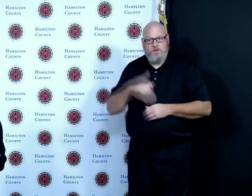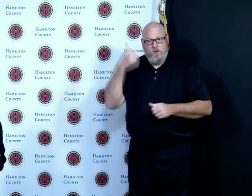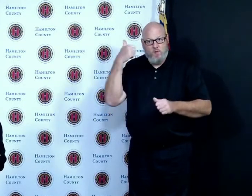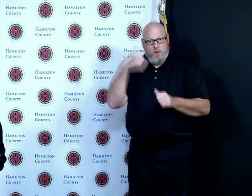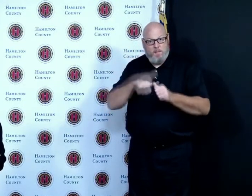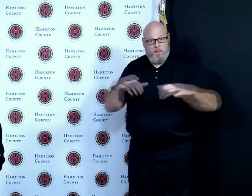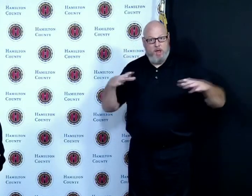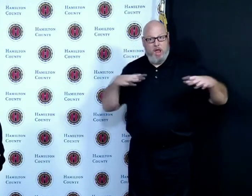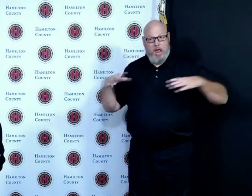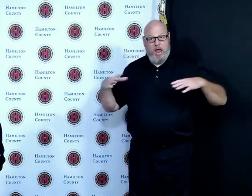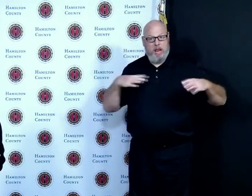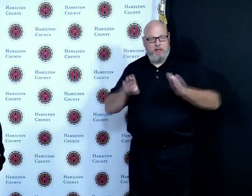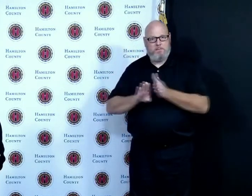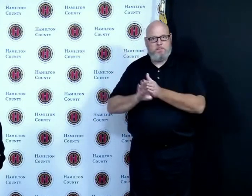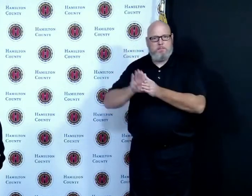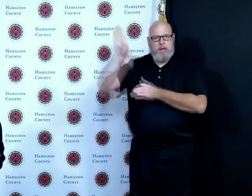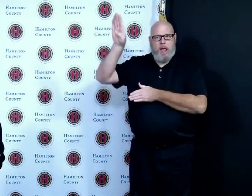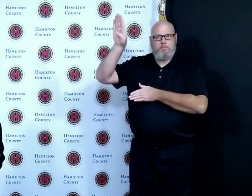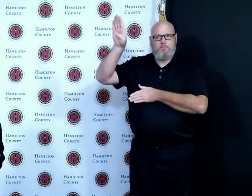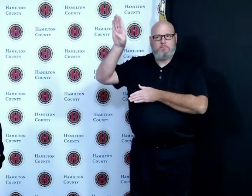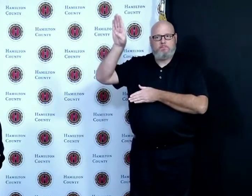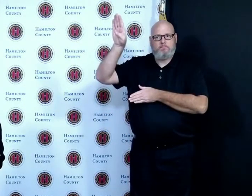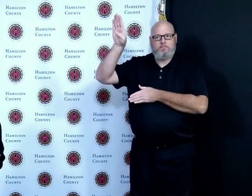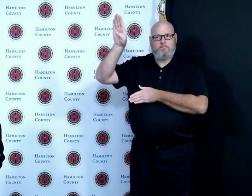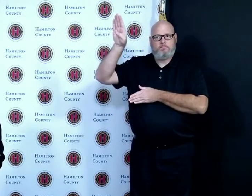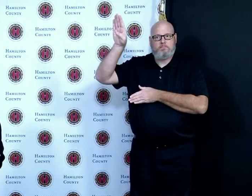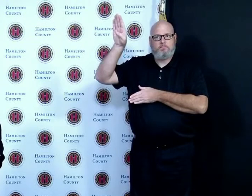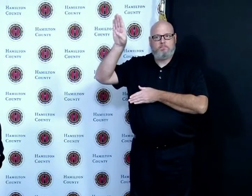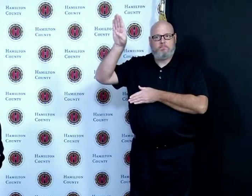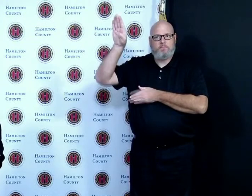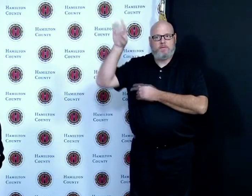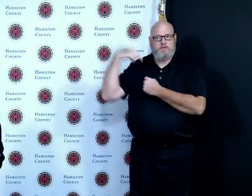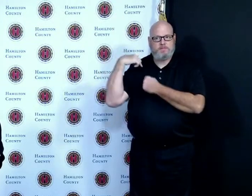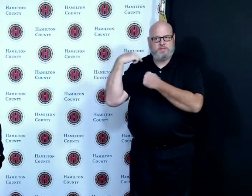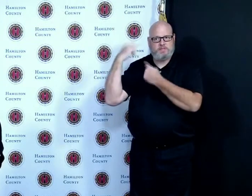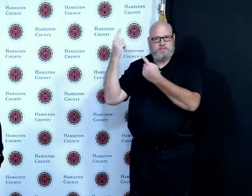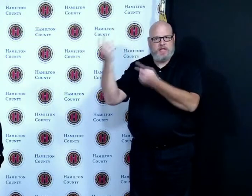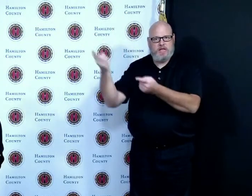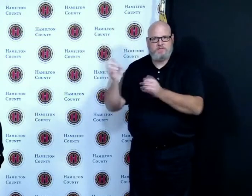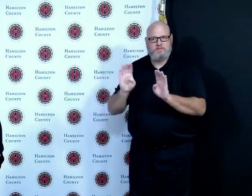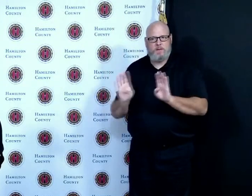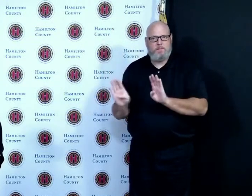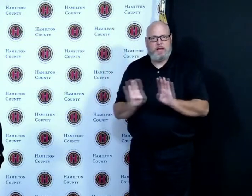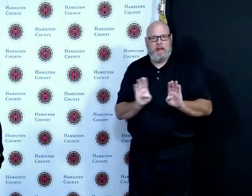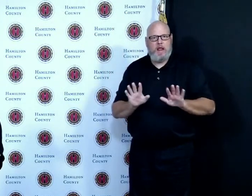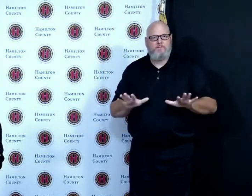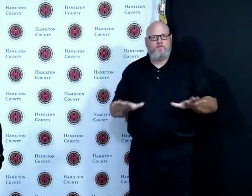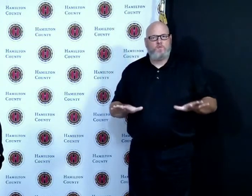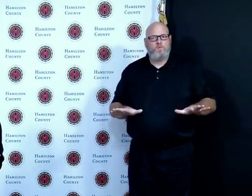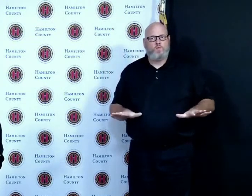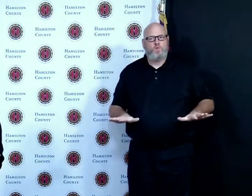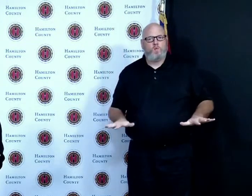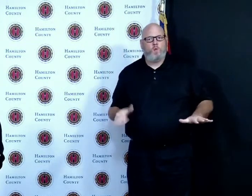before making recommendations and decisions other factors including how many people get vaccinated